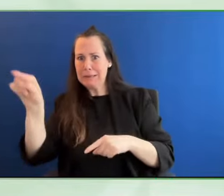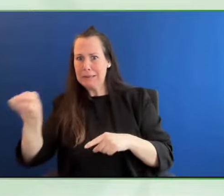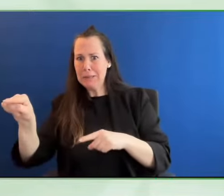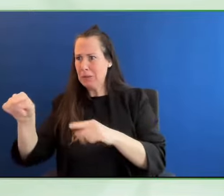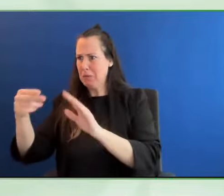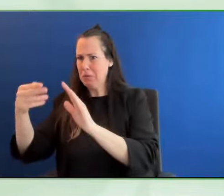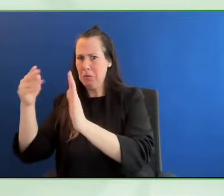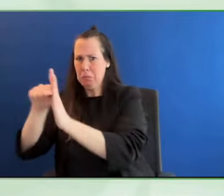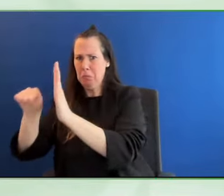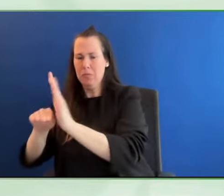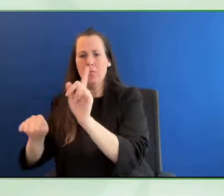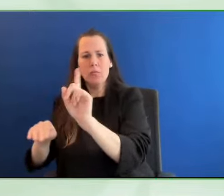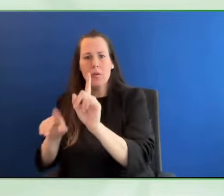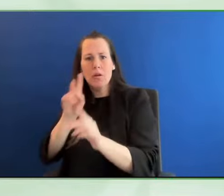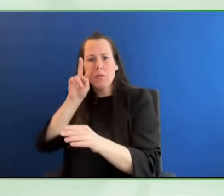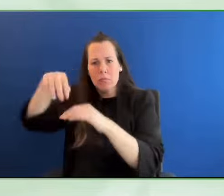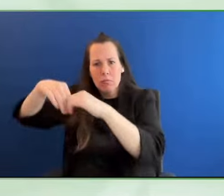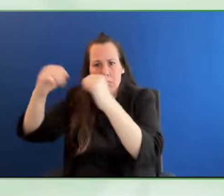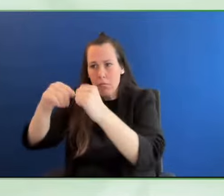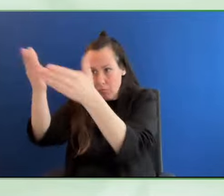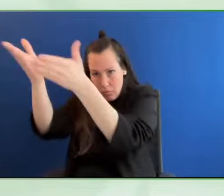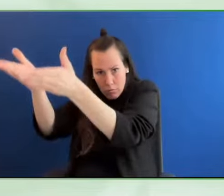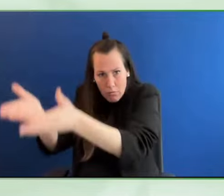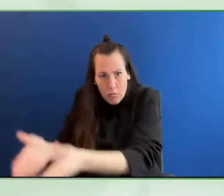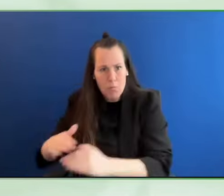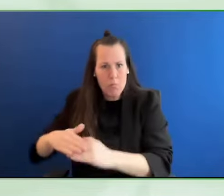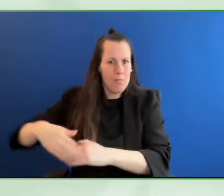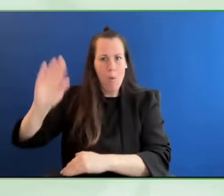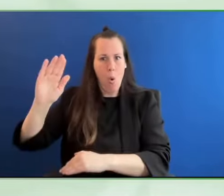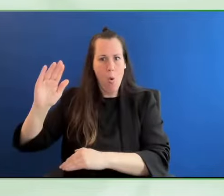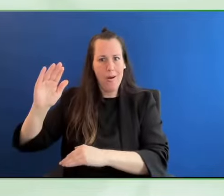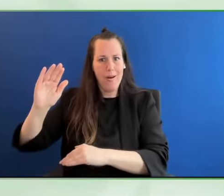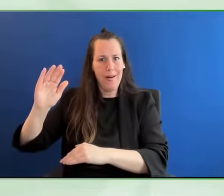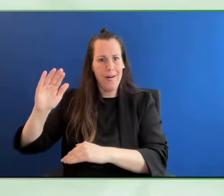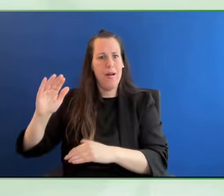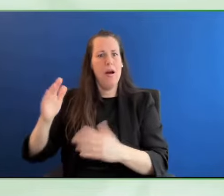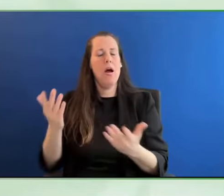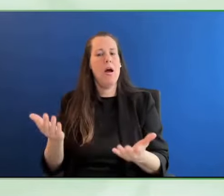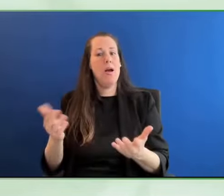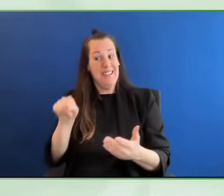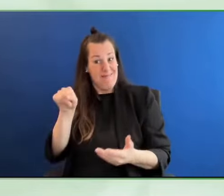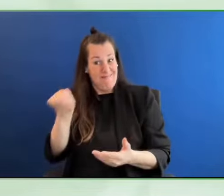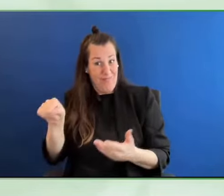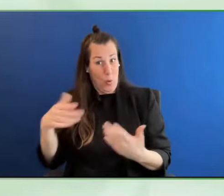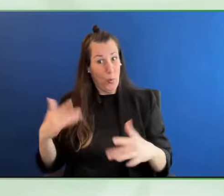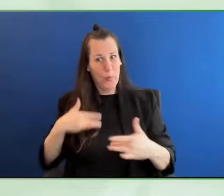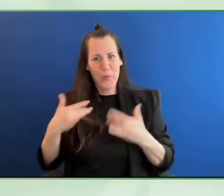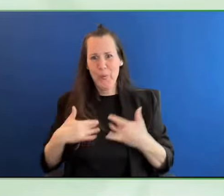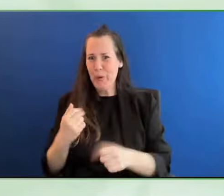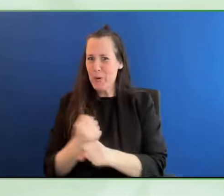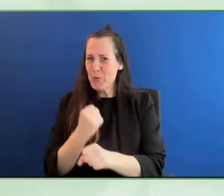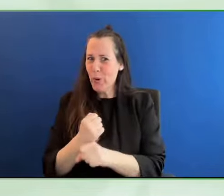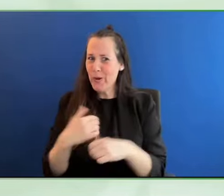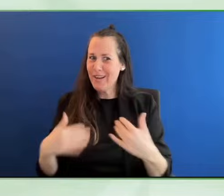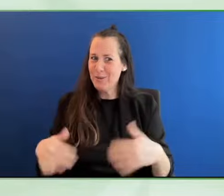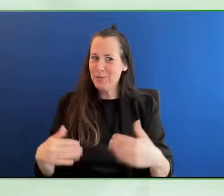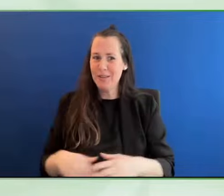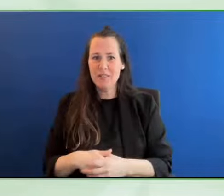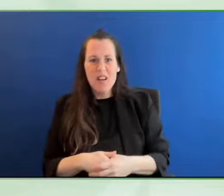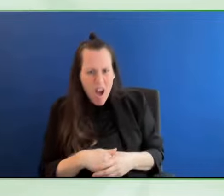certifications you might have, they are focusing on actual capability and that is huge. Quite frankly it is a disruptor.